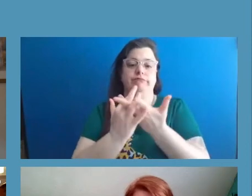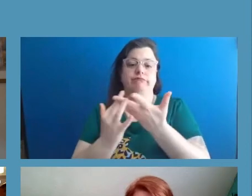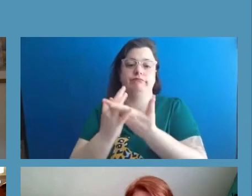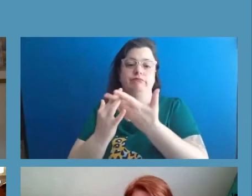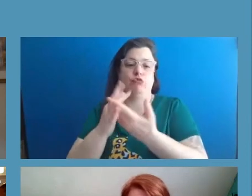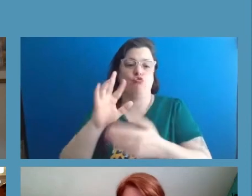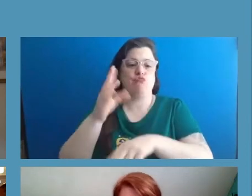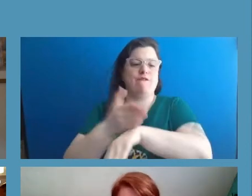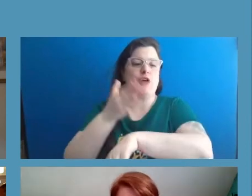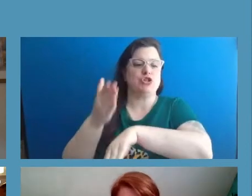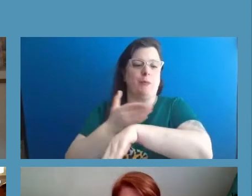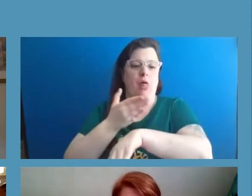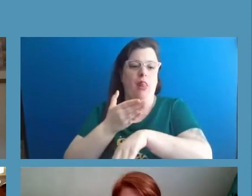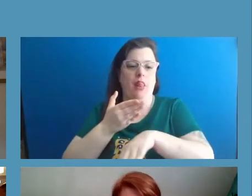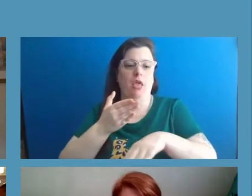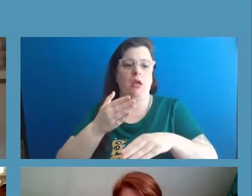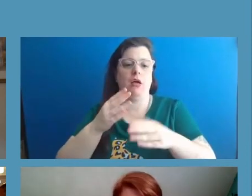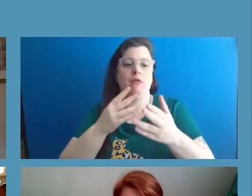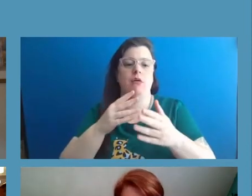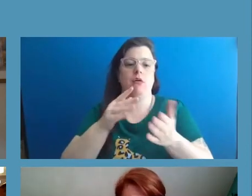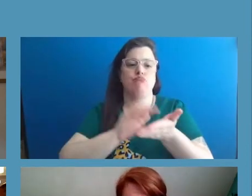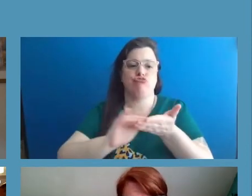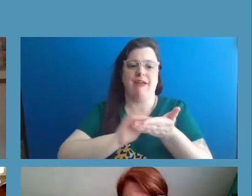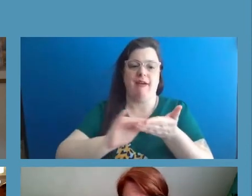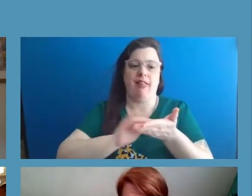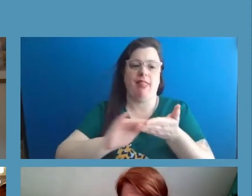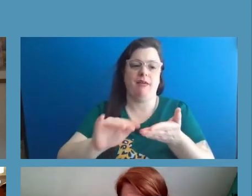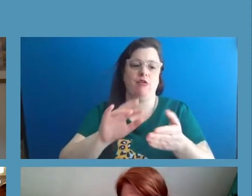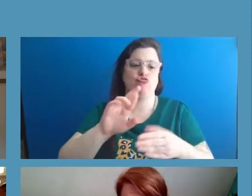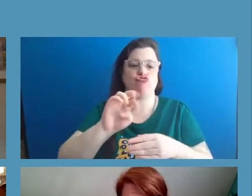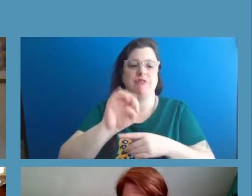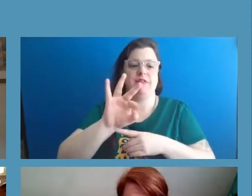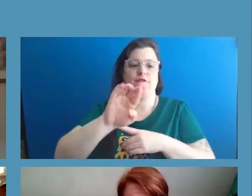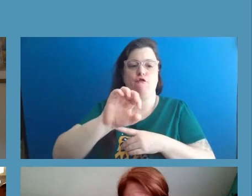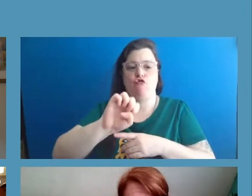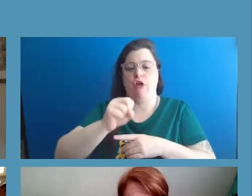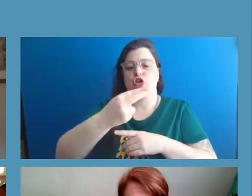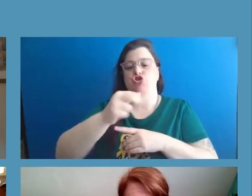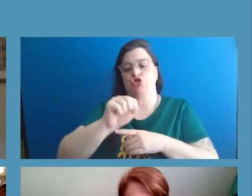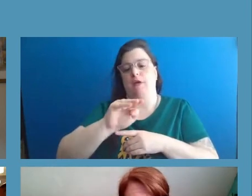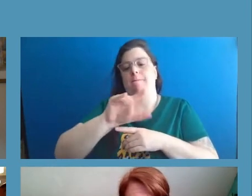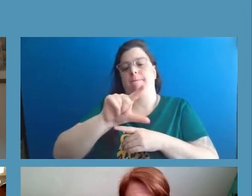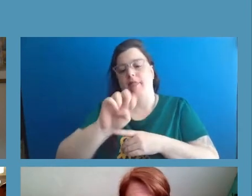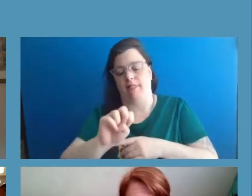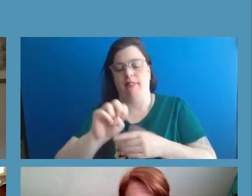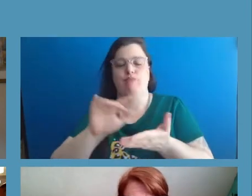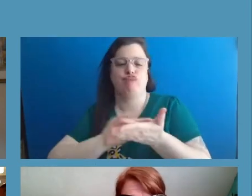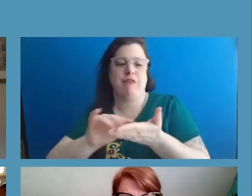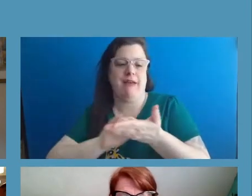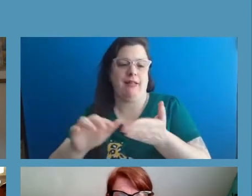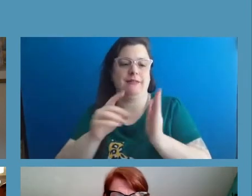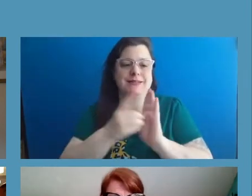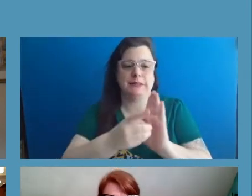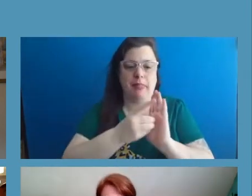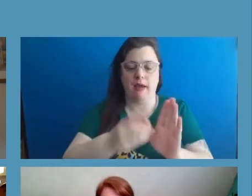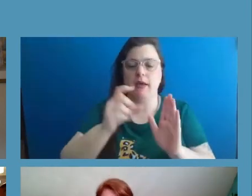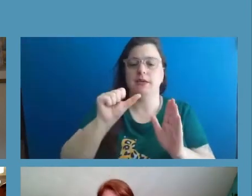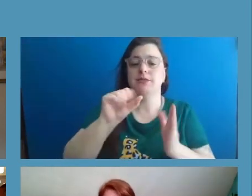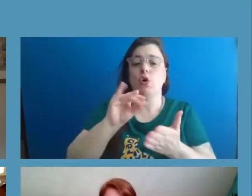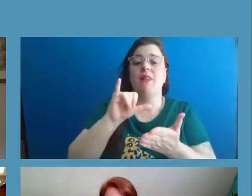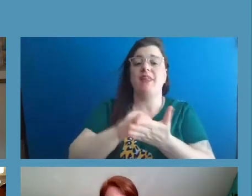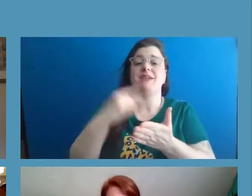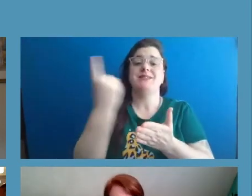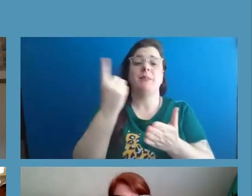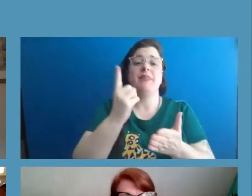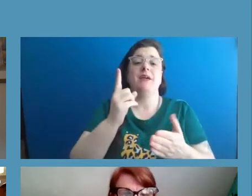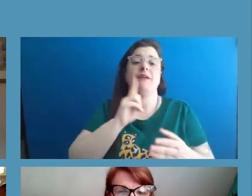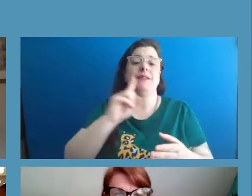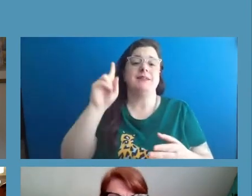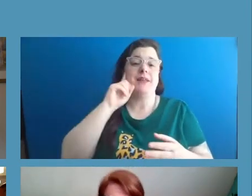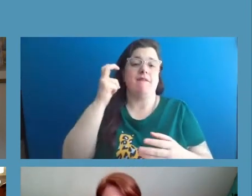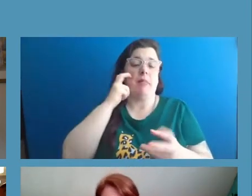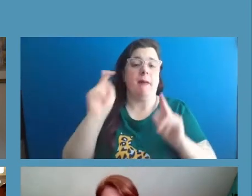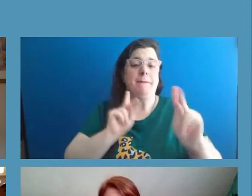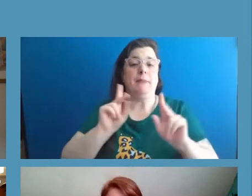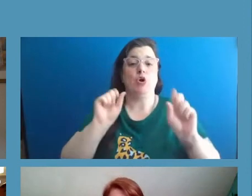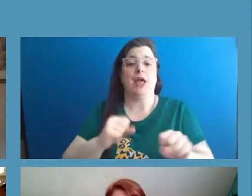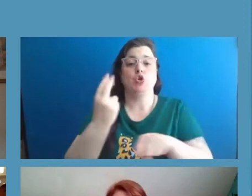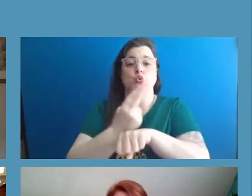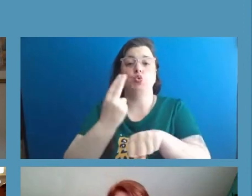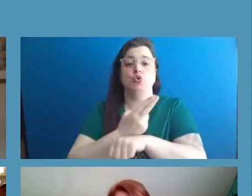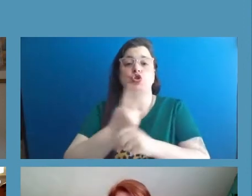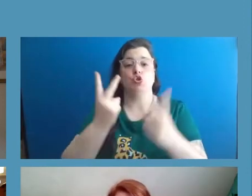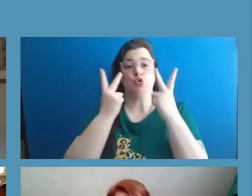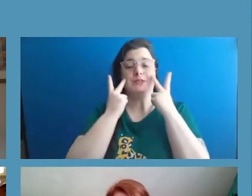they can carry around that has braille that comes up, a refreshable braille. So that is something that deaf-blind